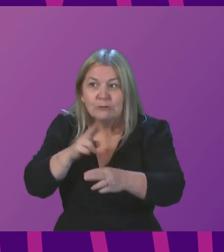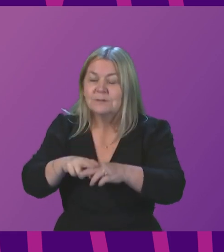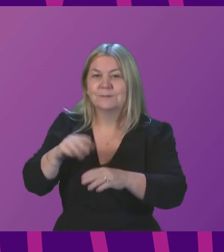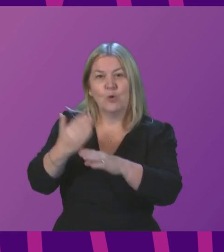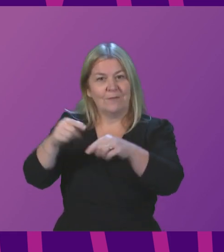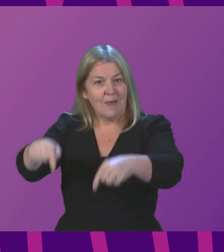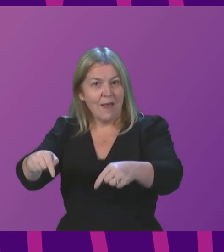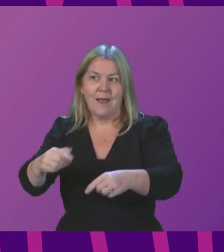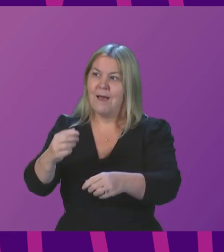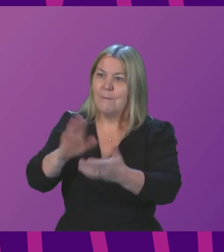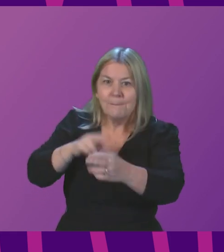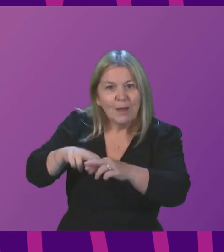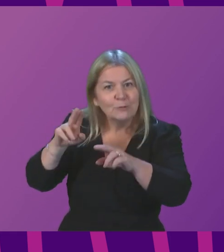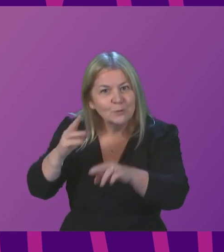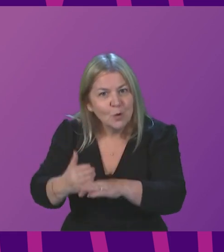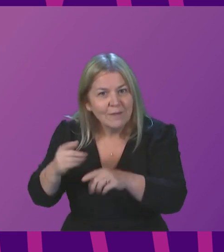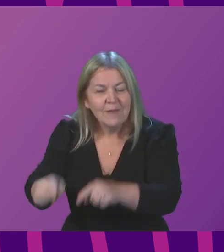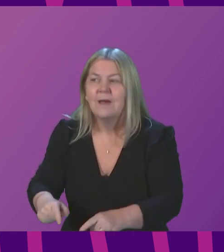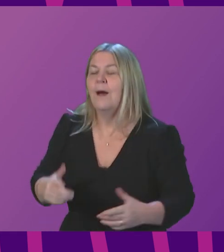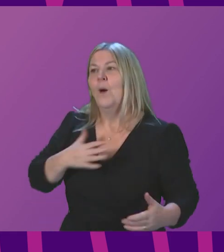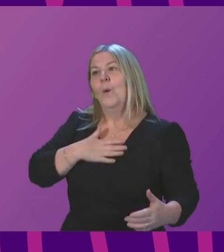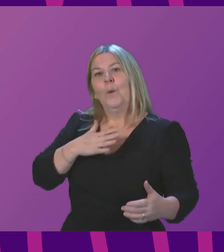power in Scotland for most of my lifetime, until a few years ago. It has been there for